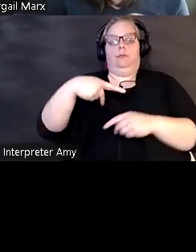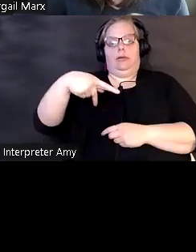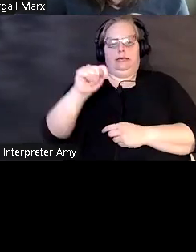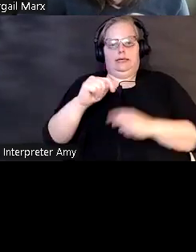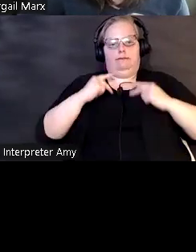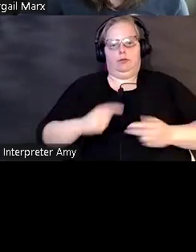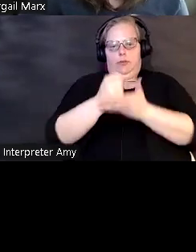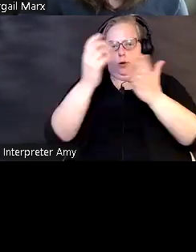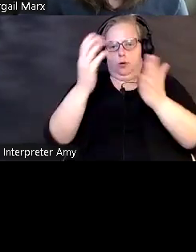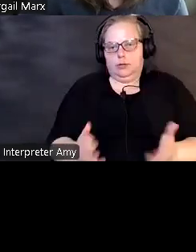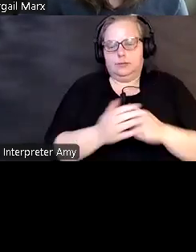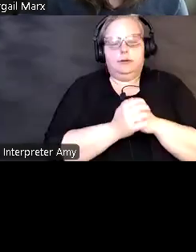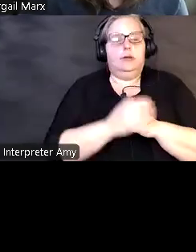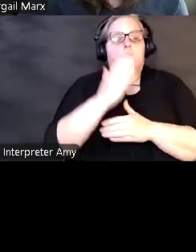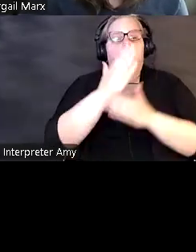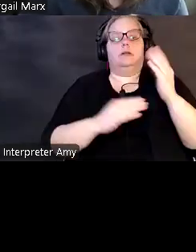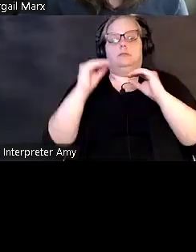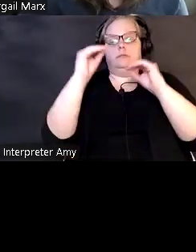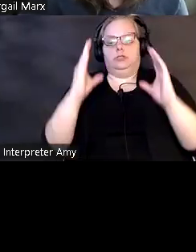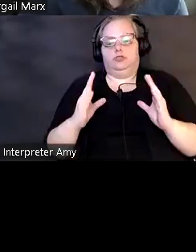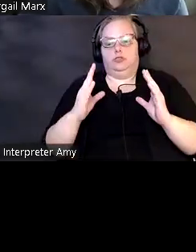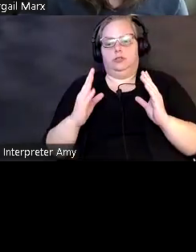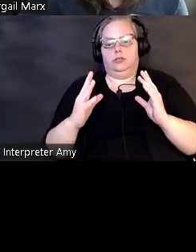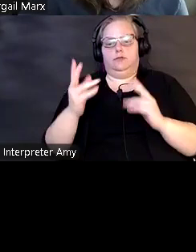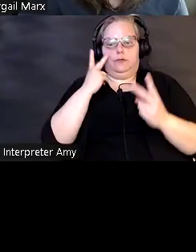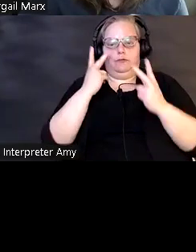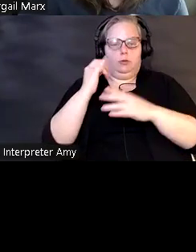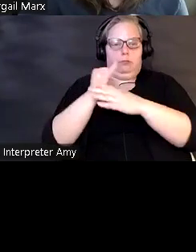and even some of our teachers of the visually impaired, working with them